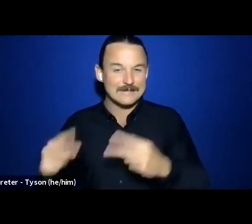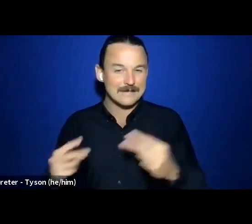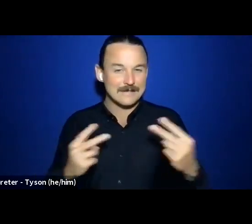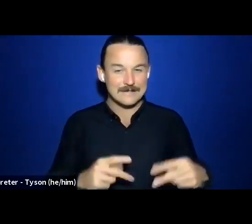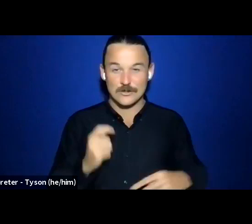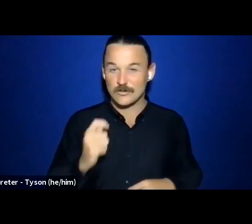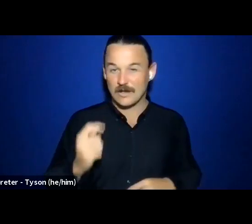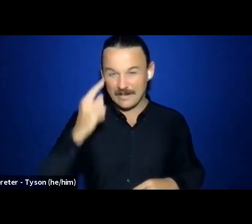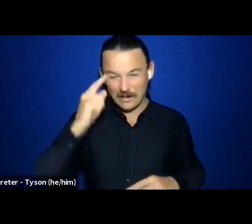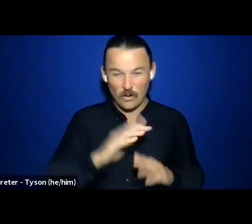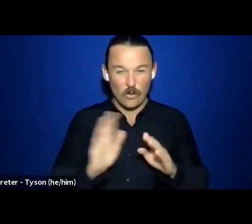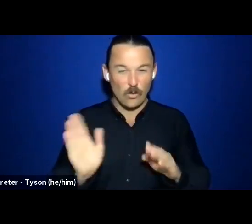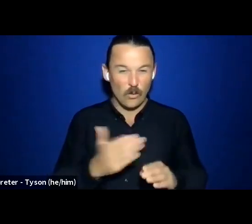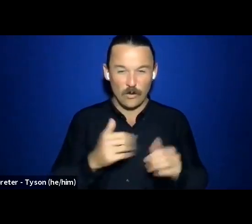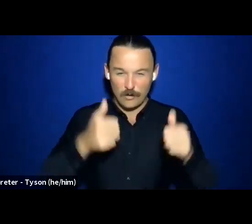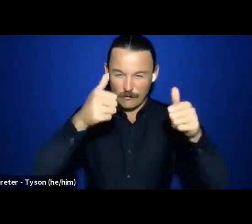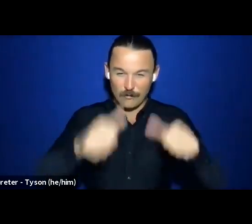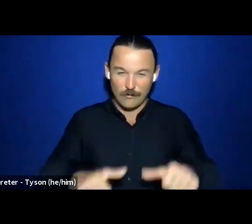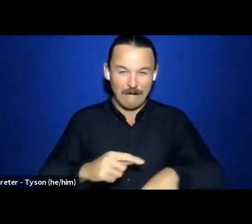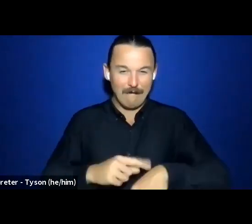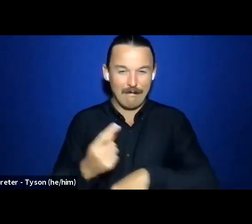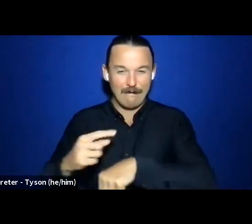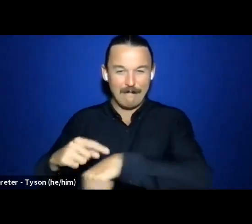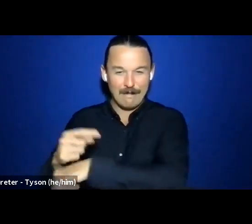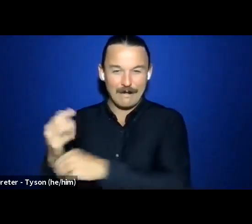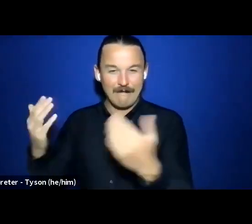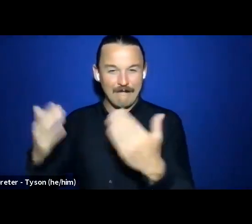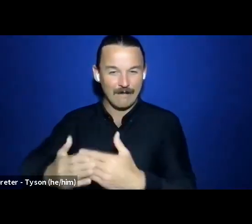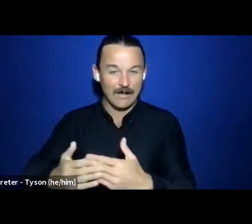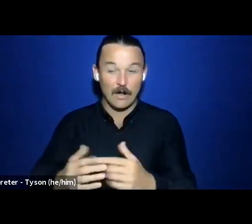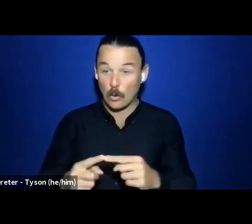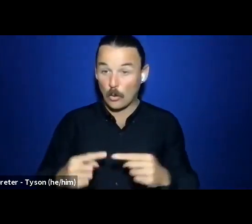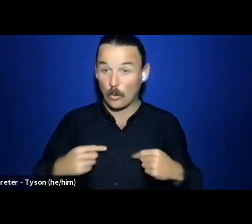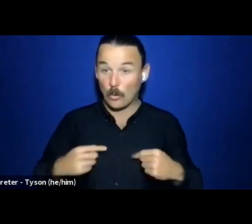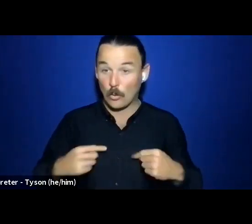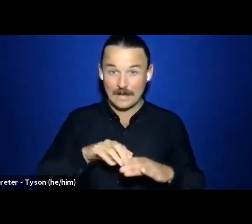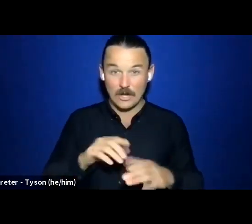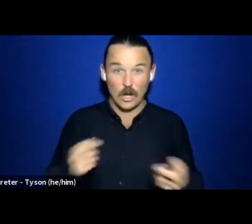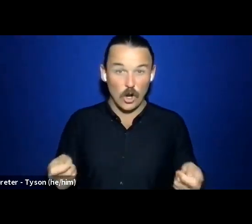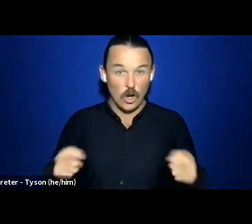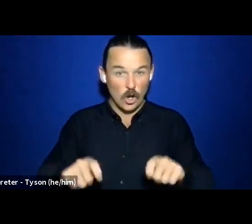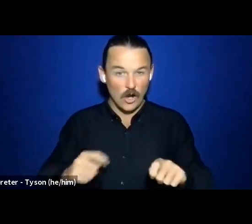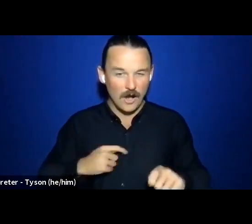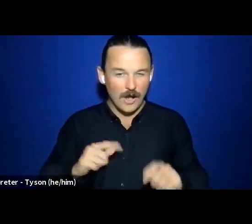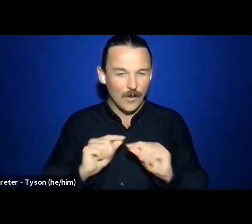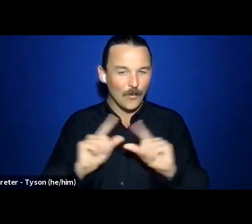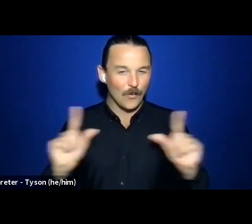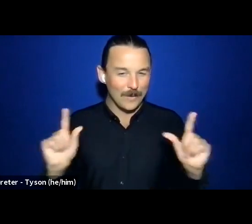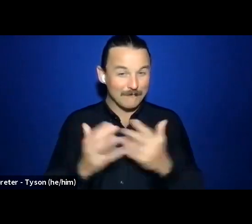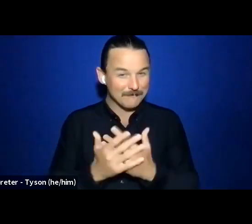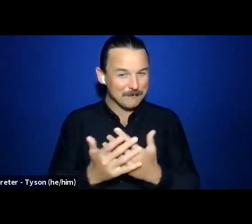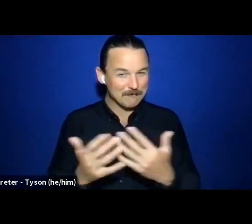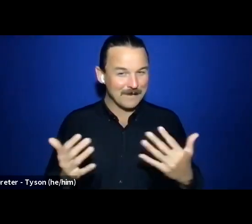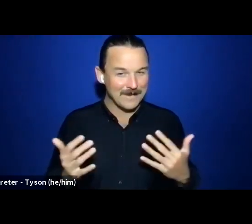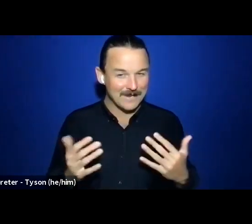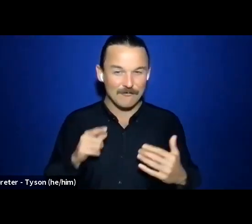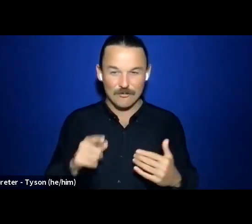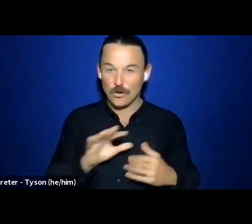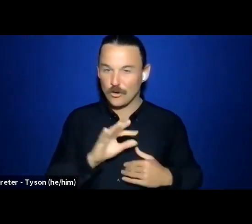get to the dancing sooner. I think we're all. good get getting used to lighten getting used to late nights again after. Well, those of us who've been in lockdown I am aware that for